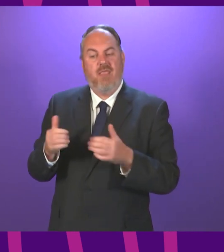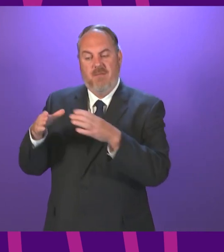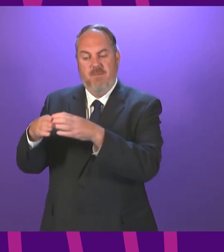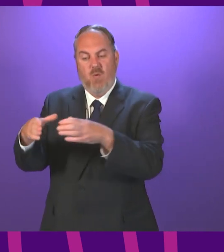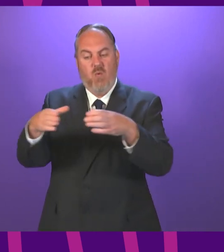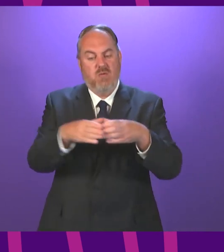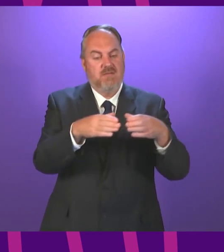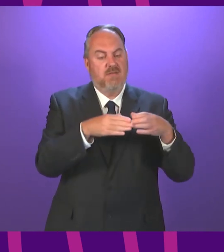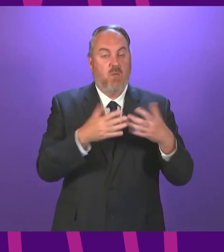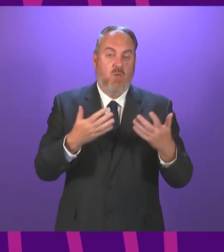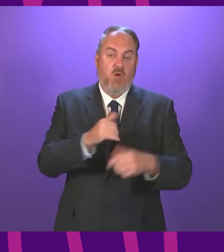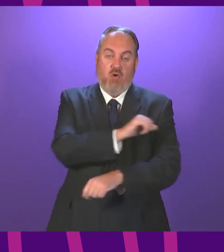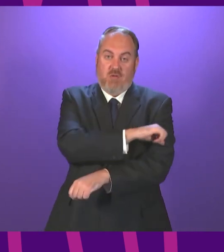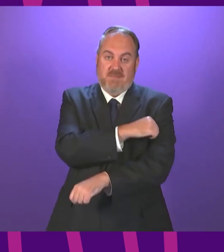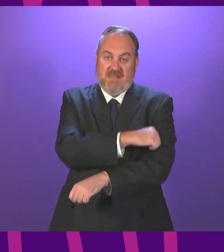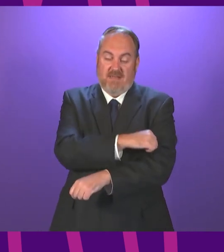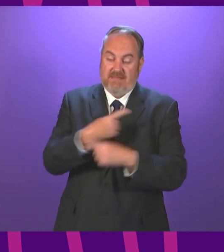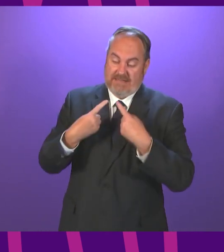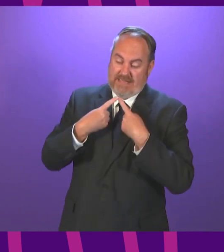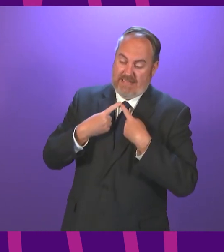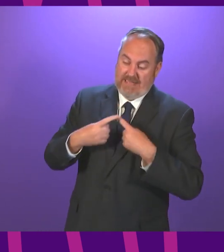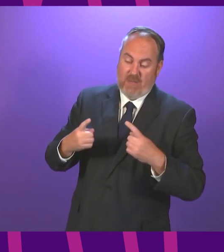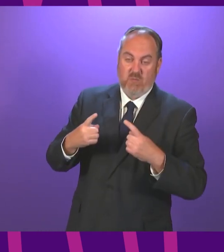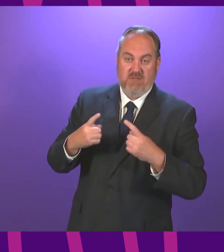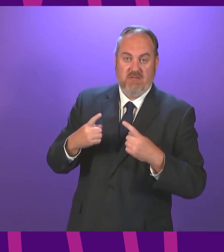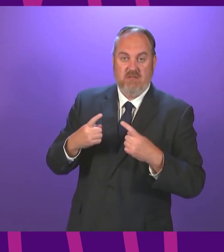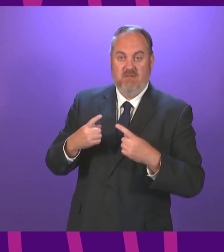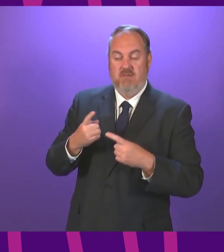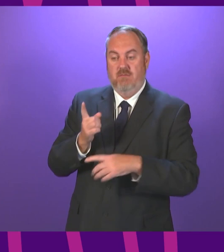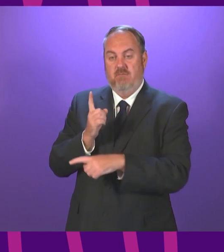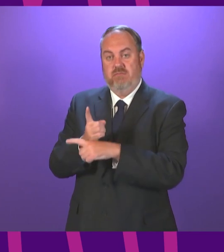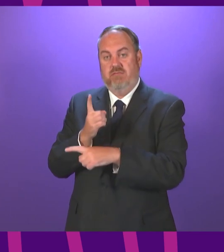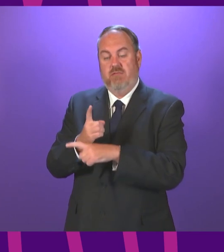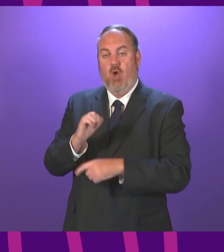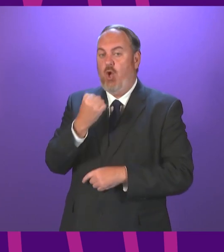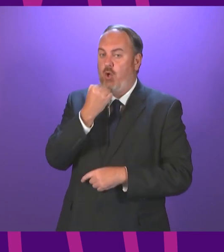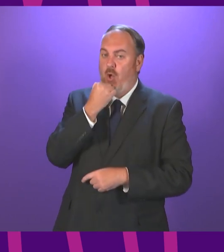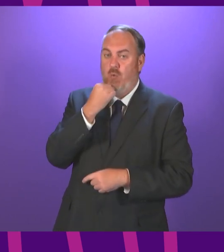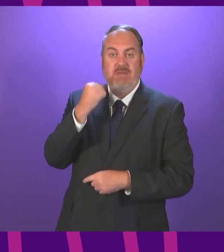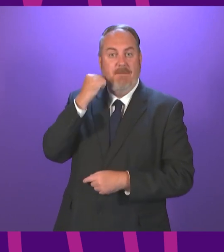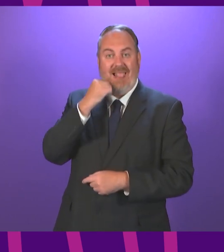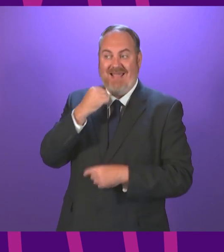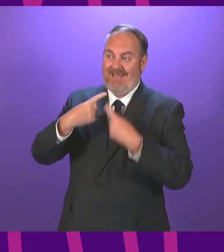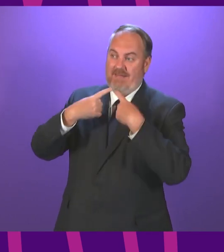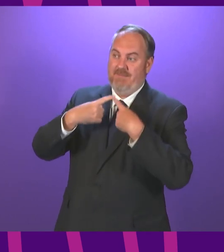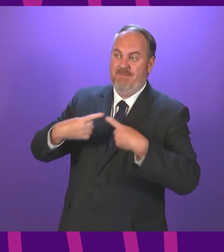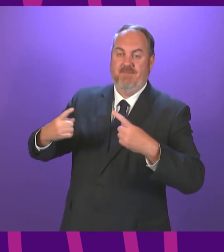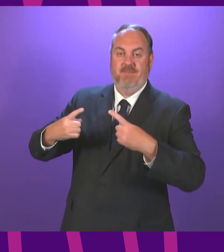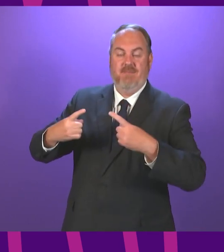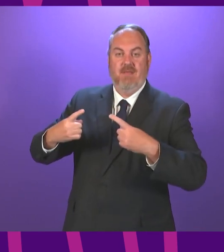within health boards announce the pausing of elective non-Covid treatment, we want that to